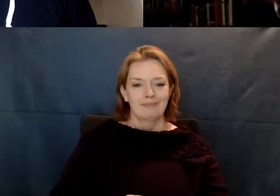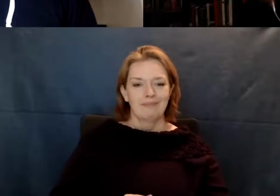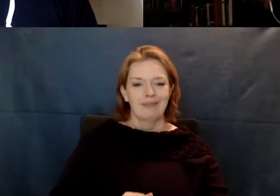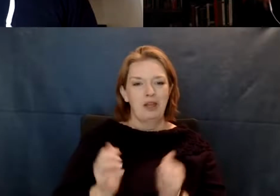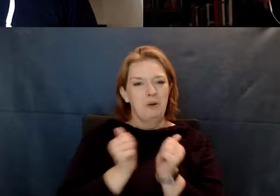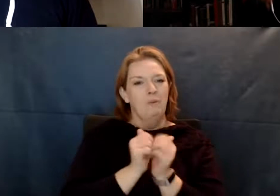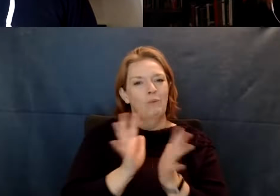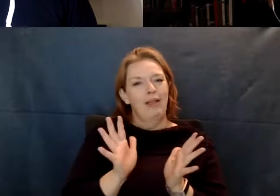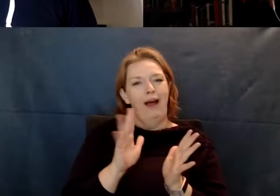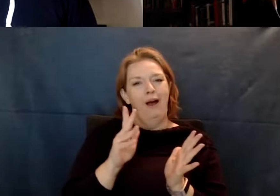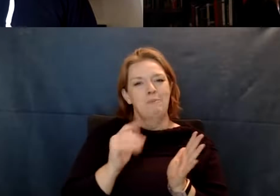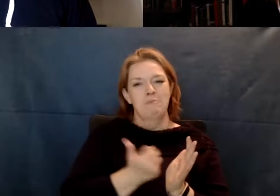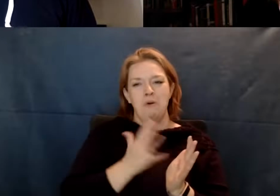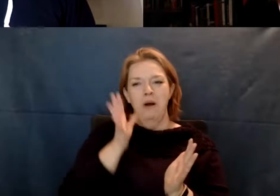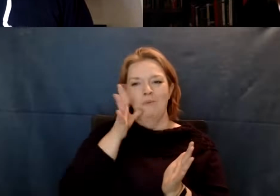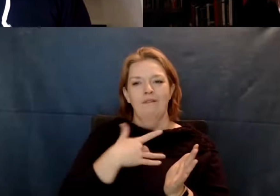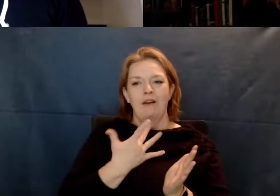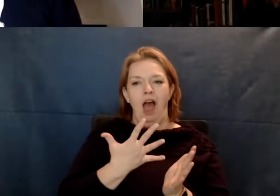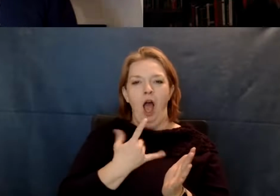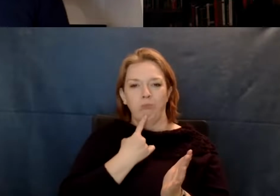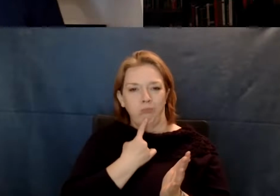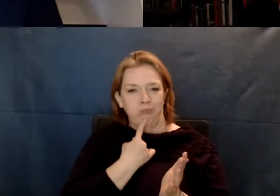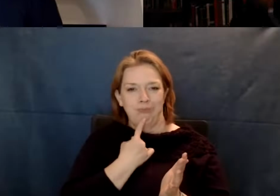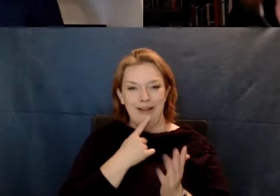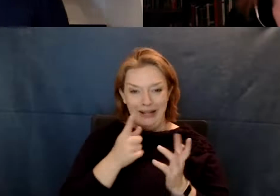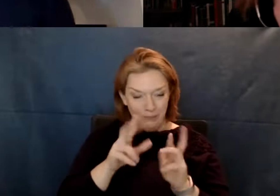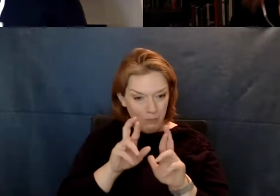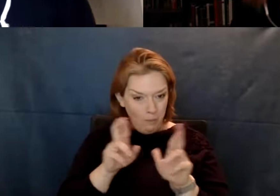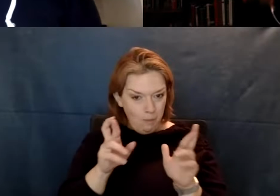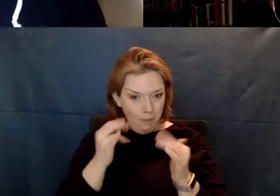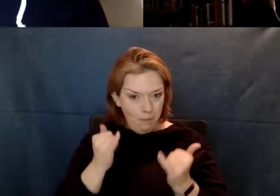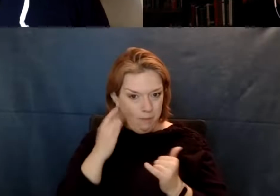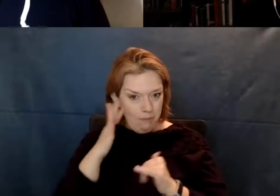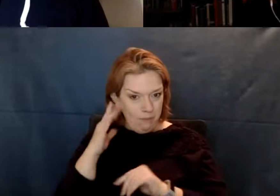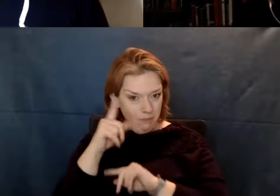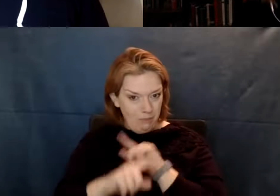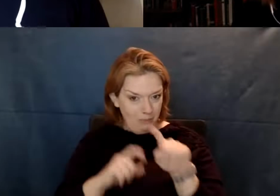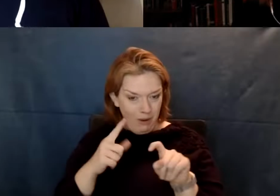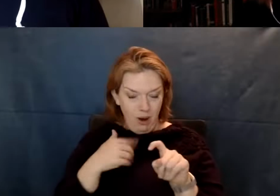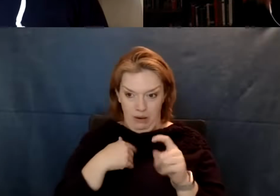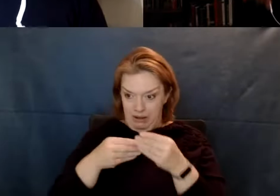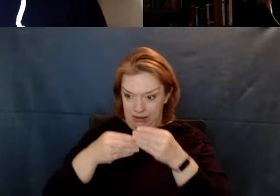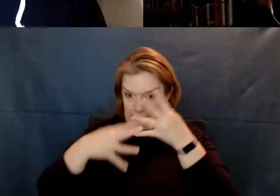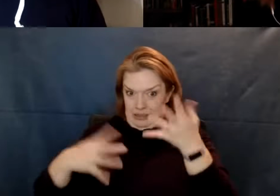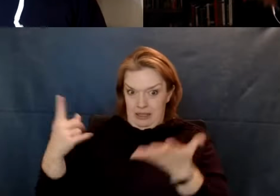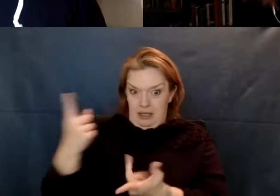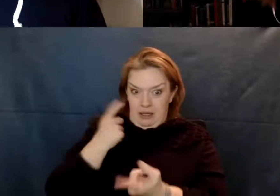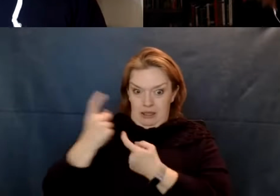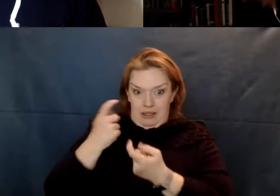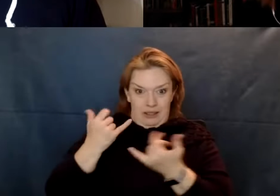So thank you. Are you ready to take a few questions? We've got a bunch for you at this point.